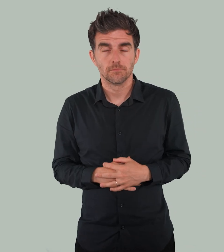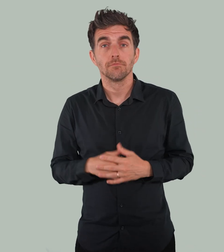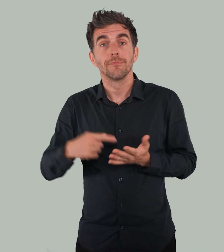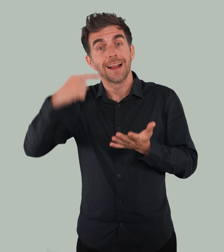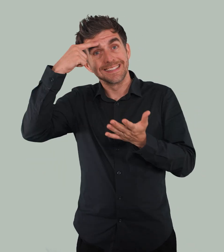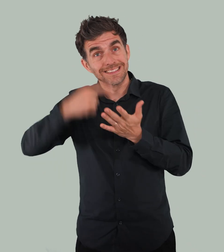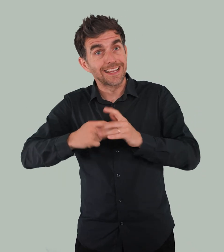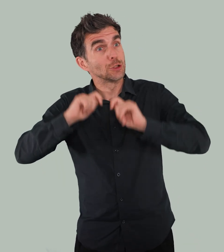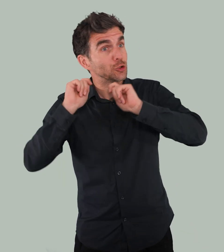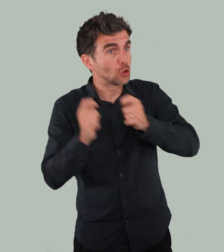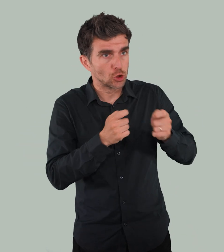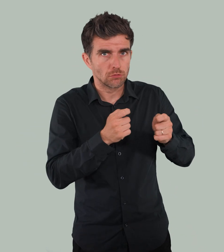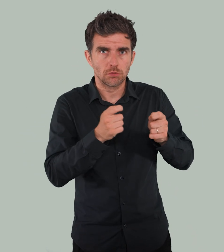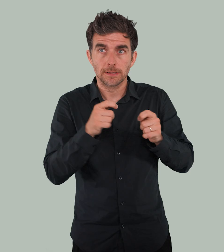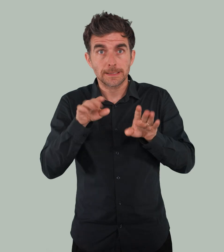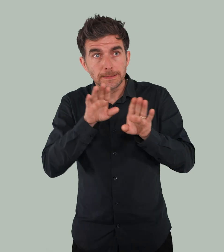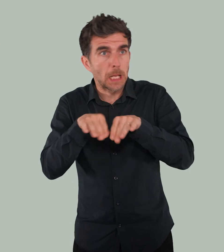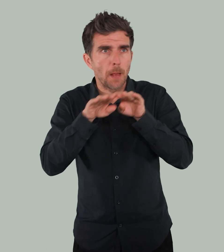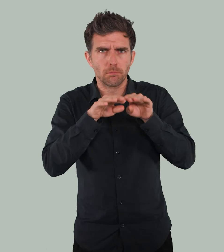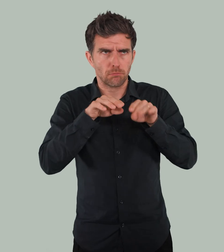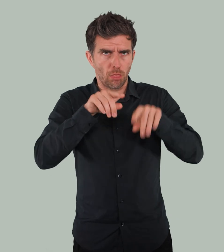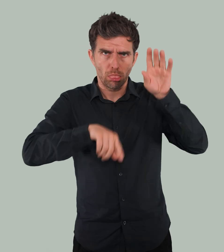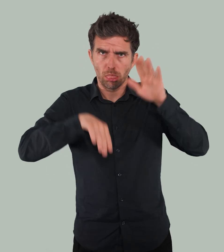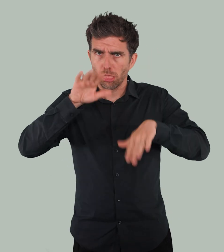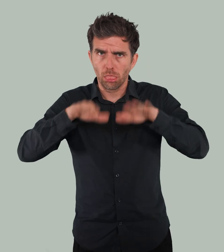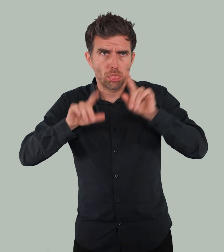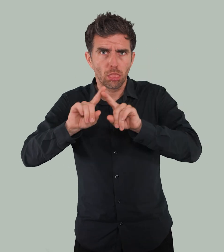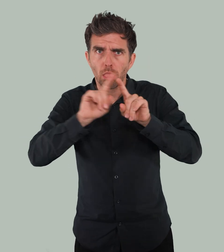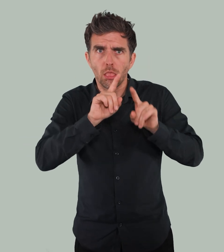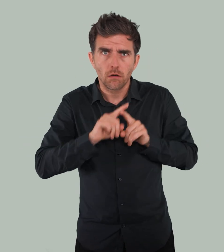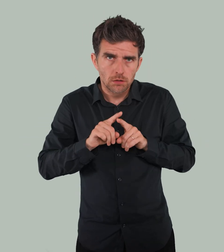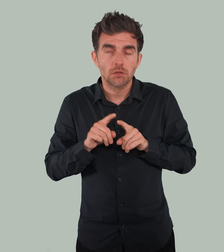Inconsistency in decision-making: